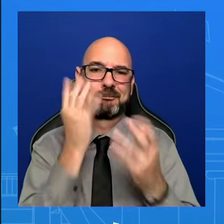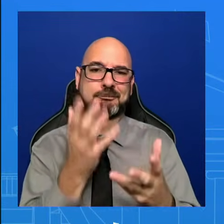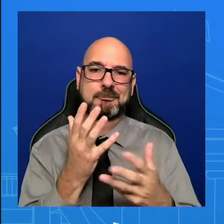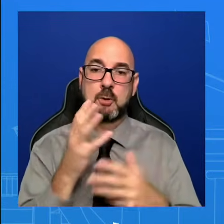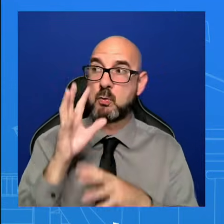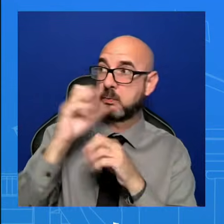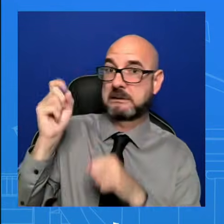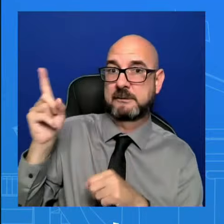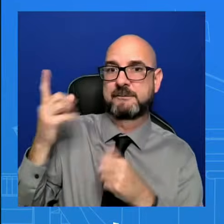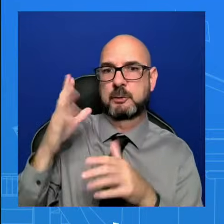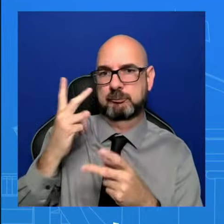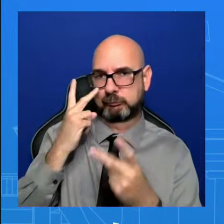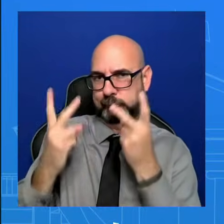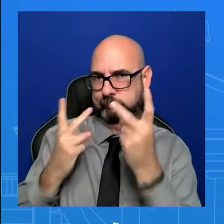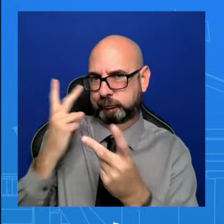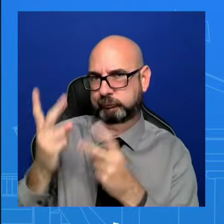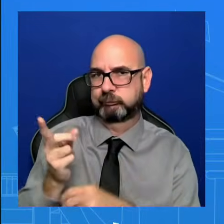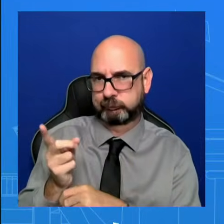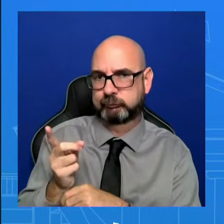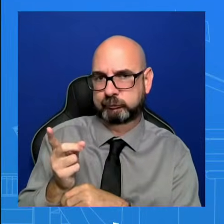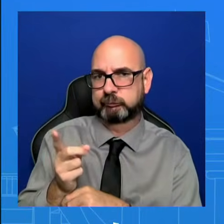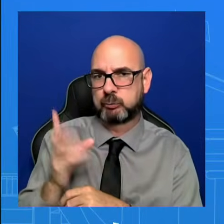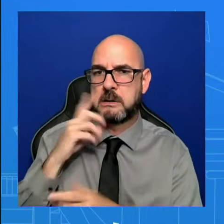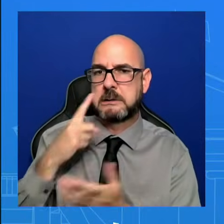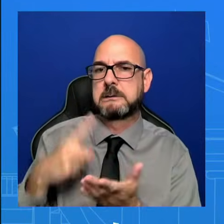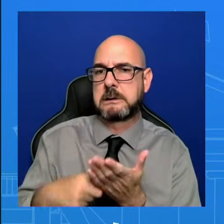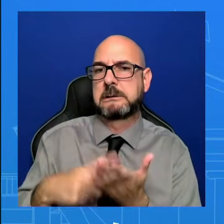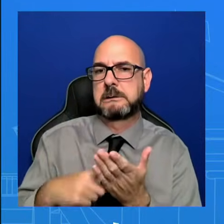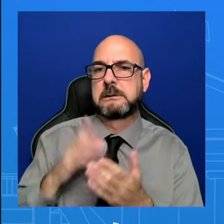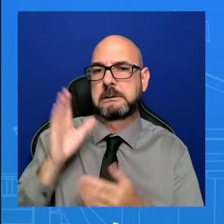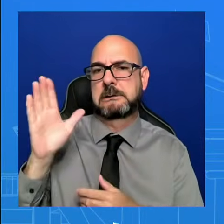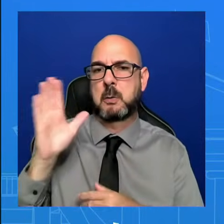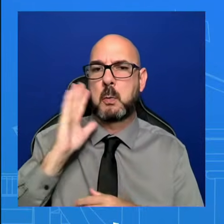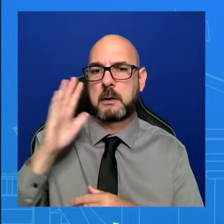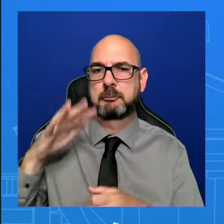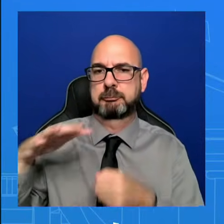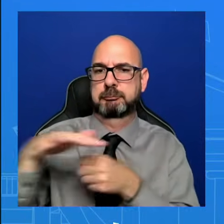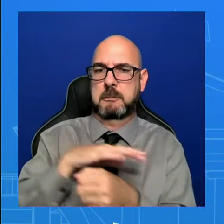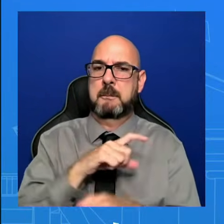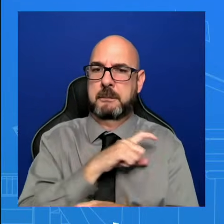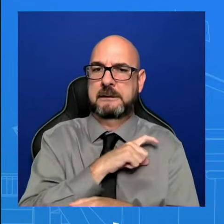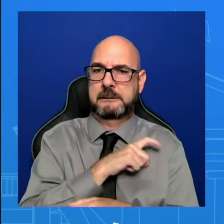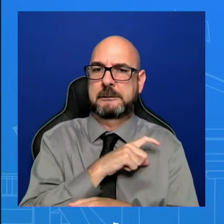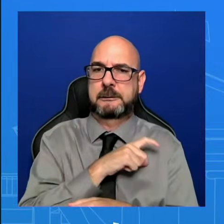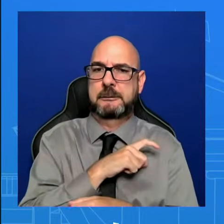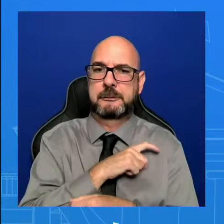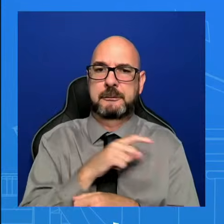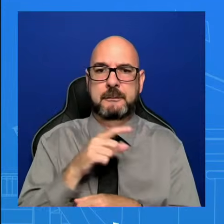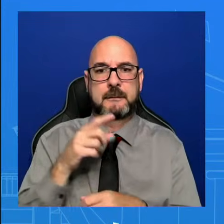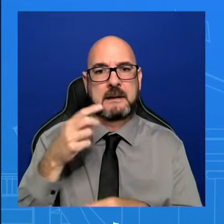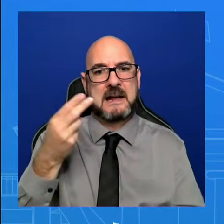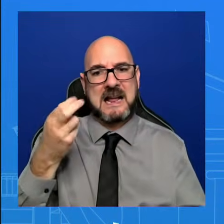he talked about the fou- -- four law enforcement officers. They were heroes who made the ultimate sacrifice.